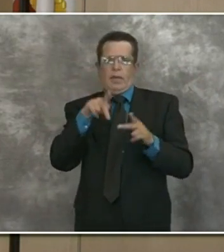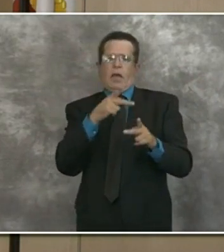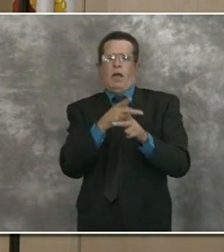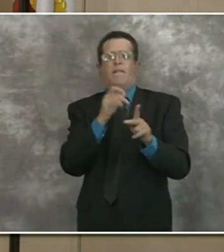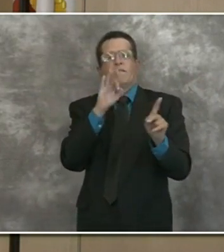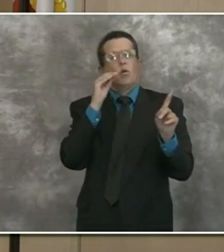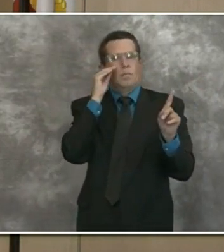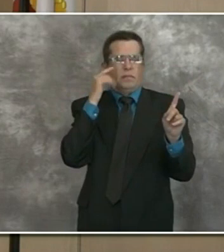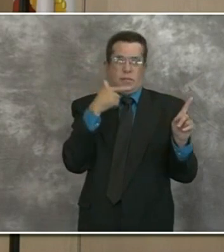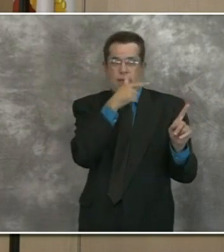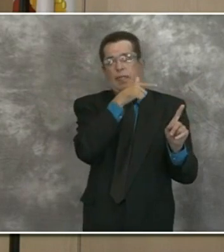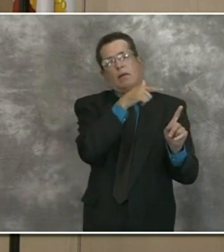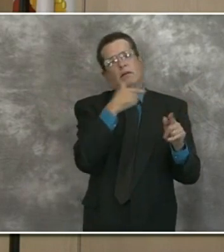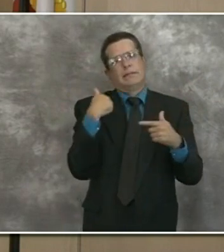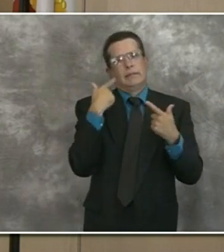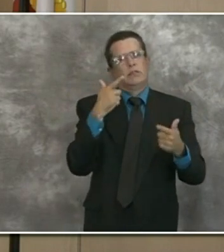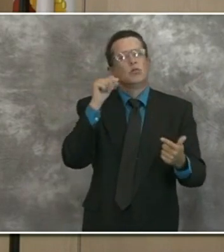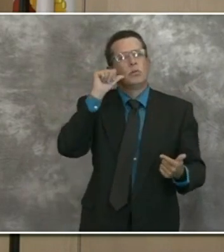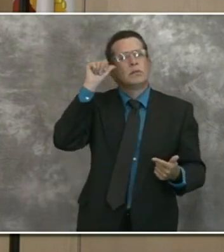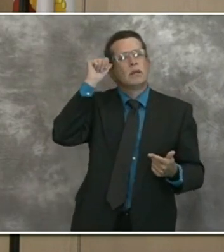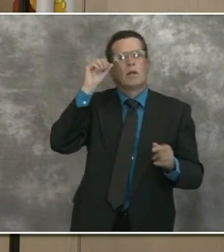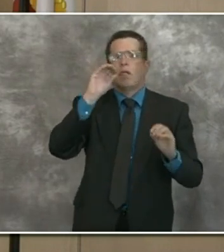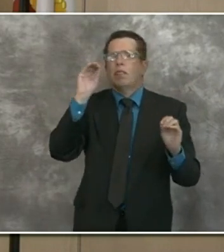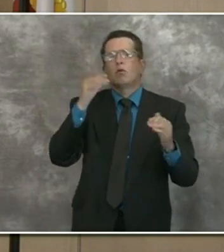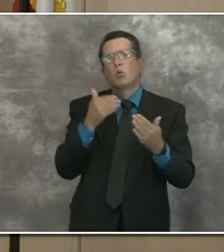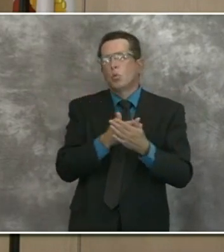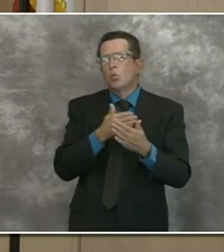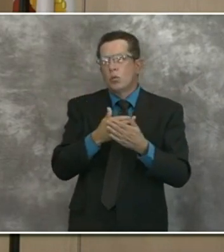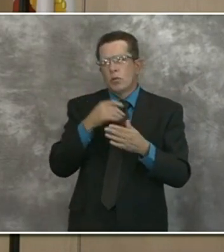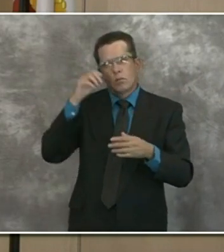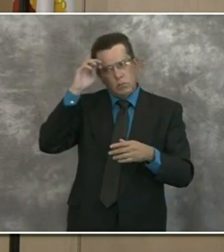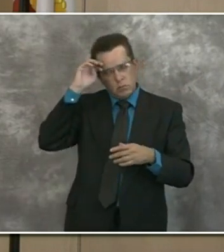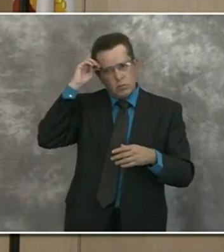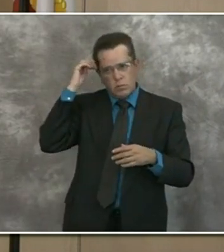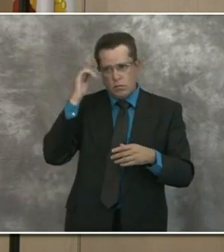SETTINGS WE HAVE 24 ACTIVE OUTBREAKS. THEY HAVE BEEN NO NEW OUTBREAKS IN THIS